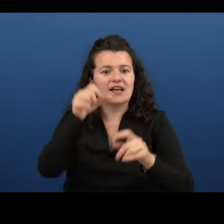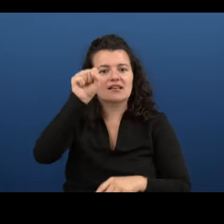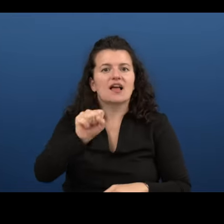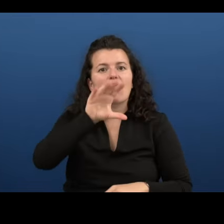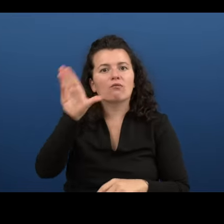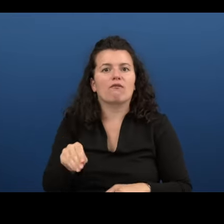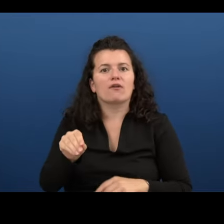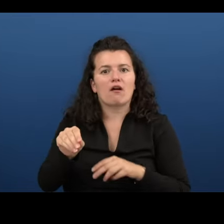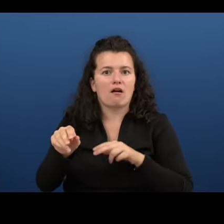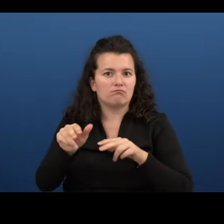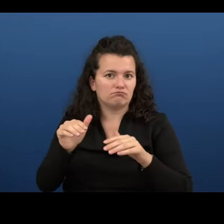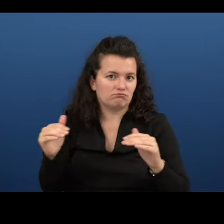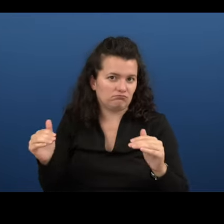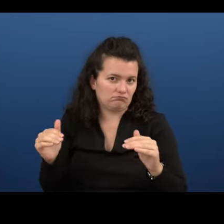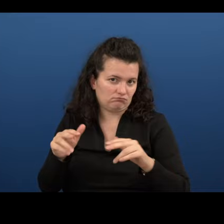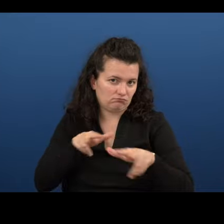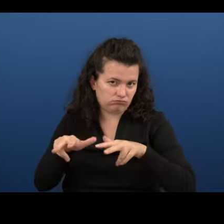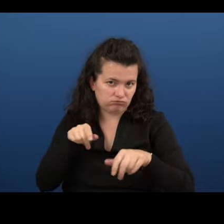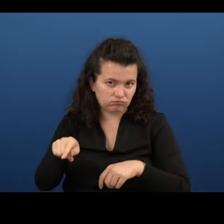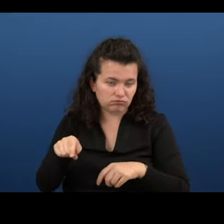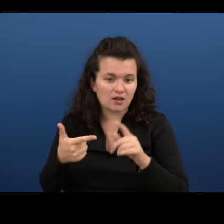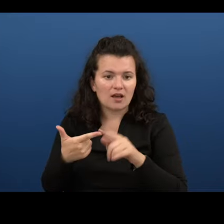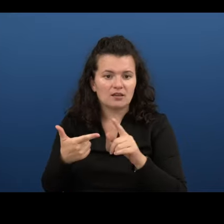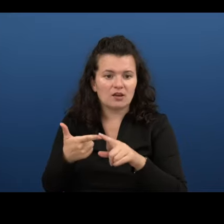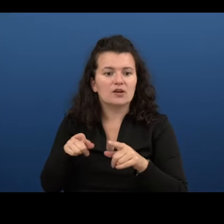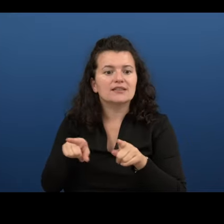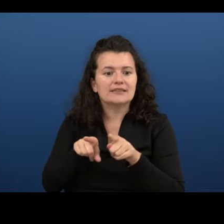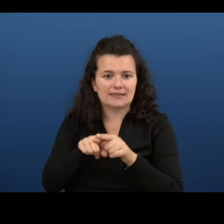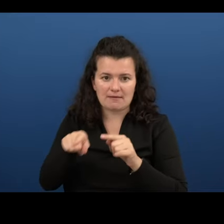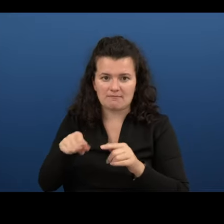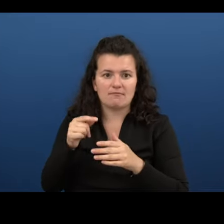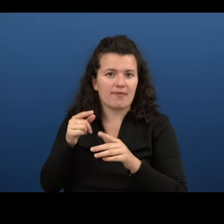bnt being education and training so this is aimed at people with intellectual disabilities